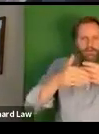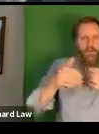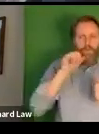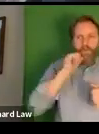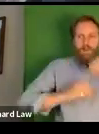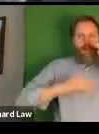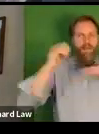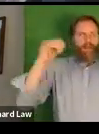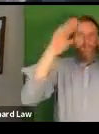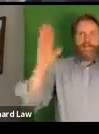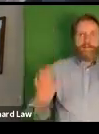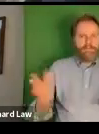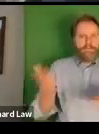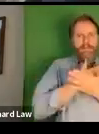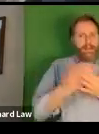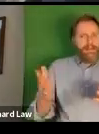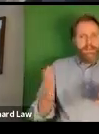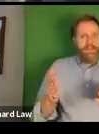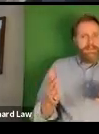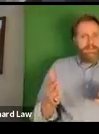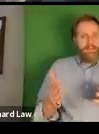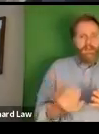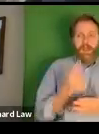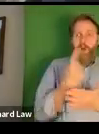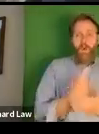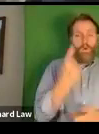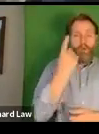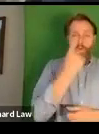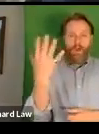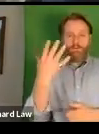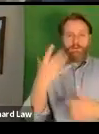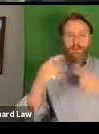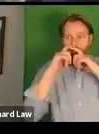been given an indication of a mask and gel which wasn't effective in the first